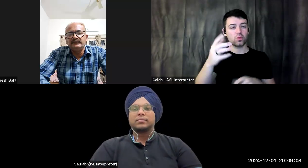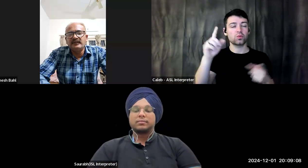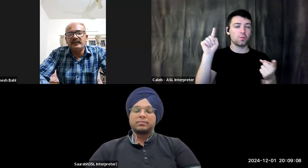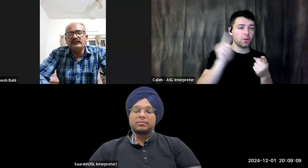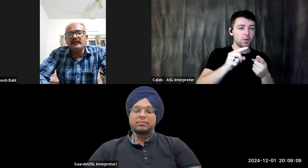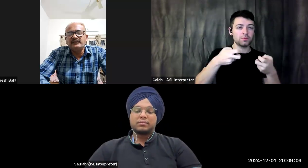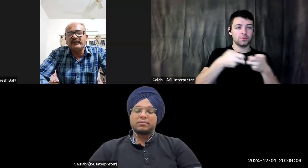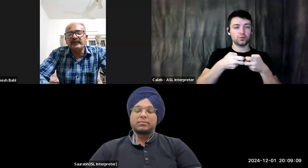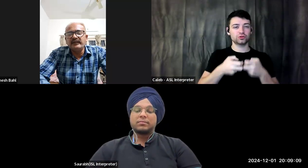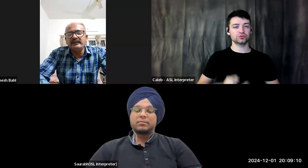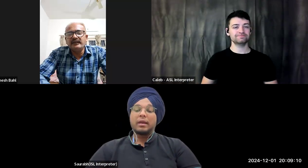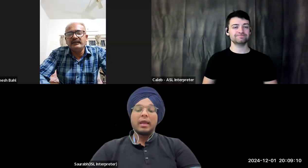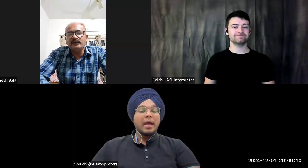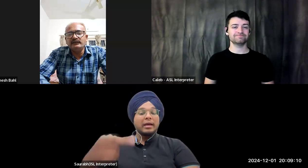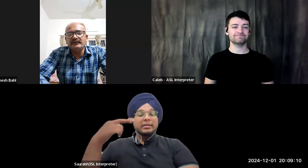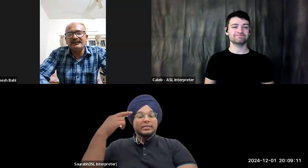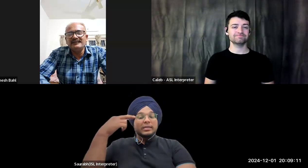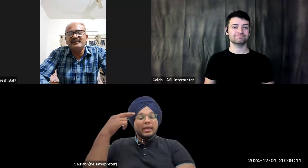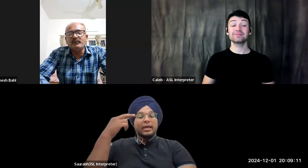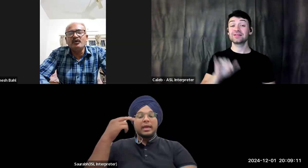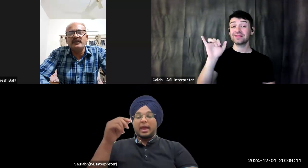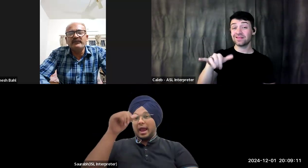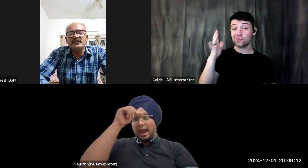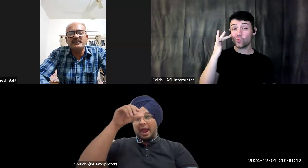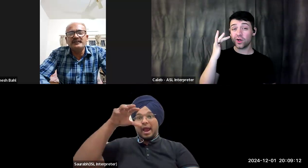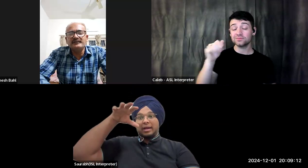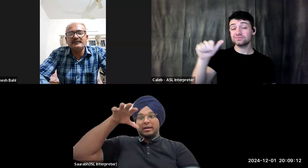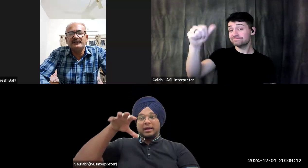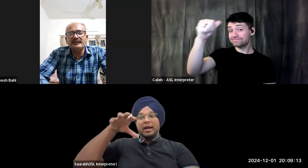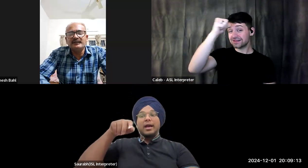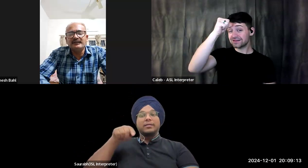So that's why in India now its the most efficient